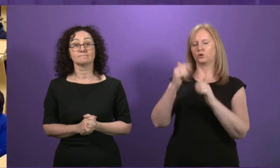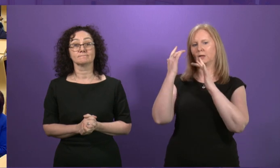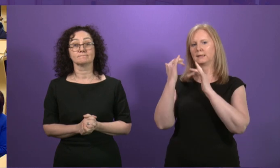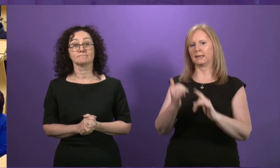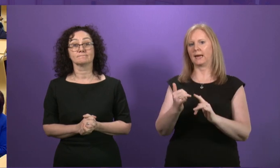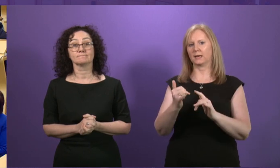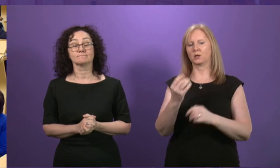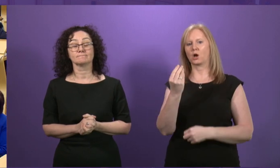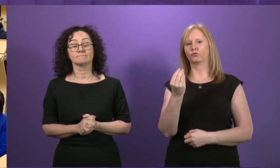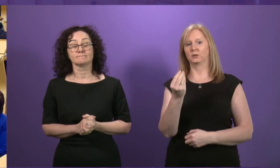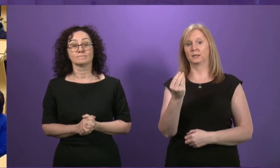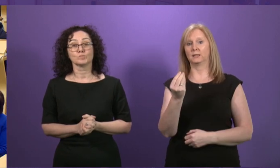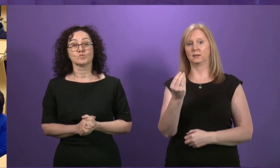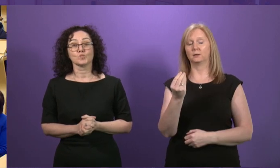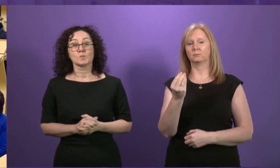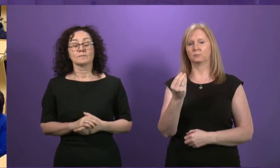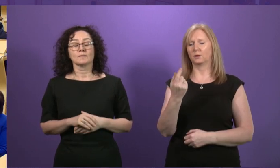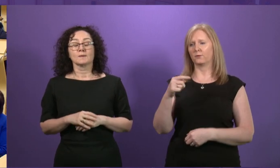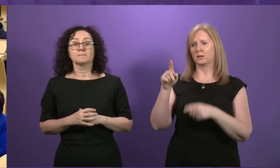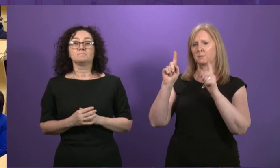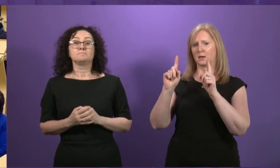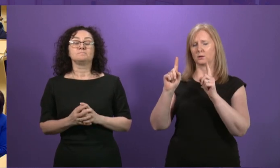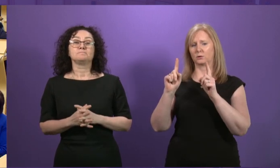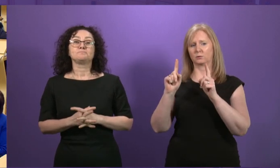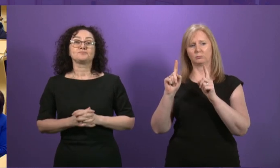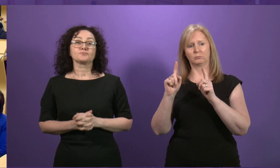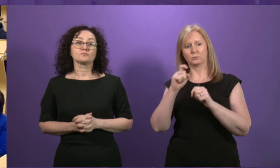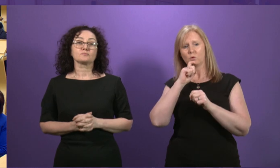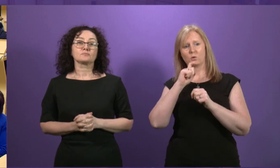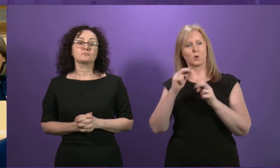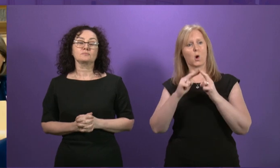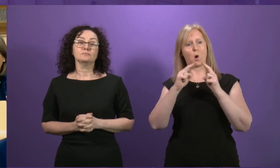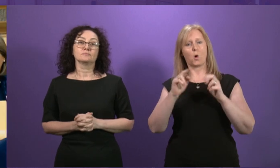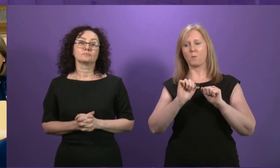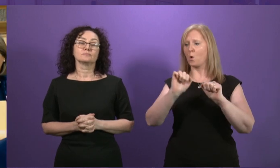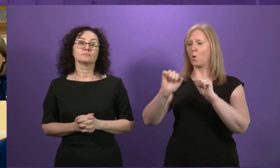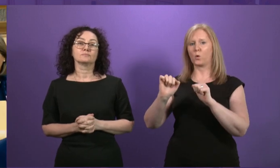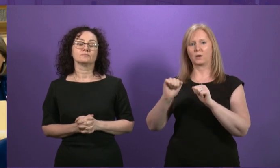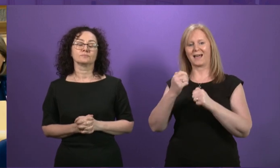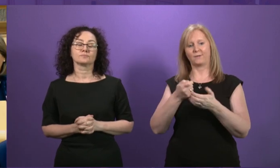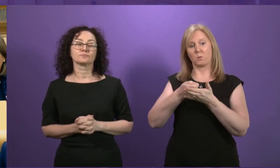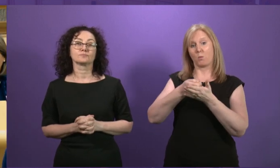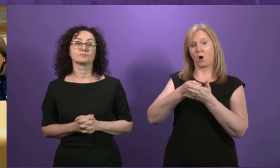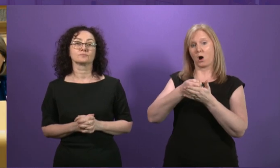So, First Minister, for any home owner who has a mortgage in pounds and, overnight, a